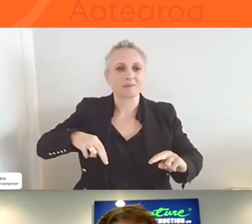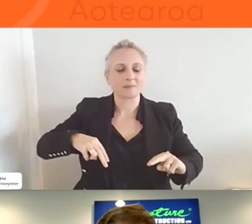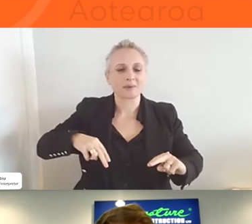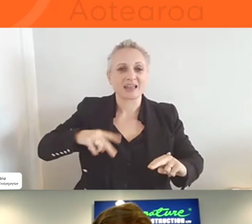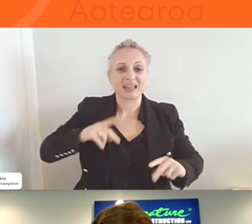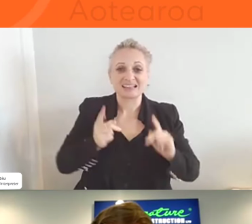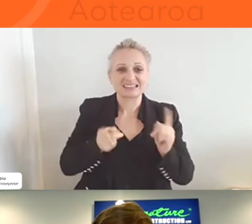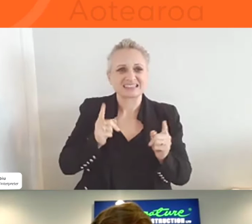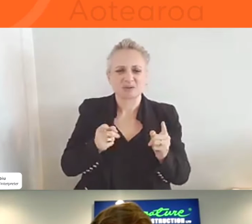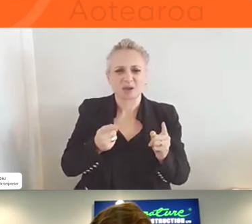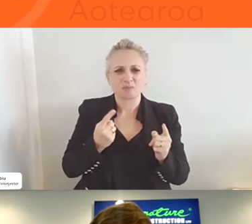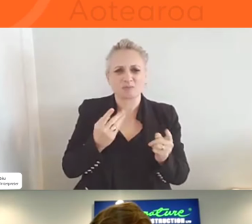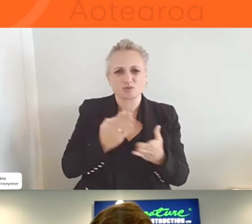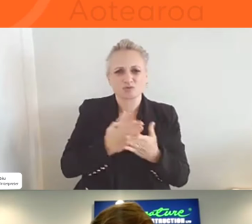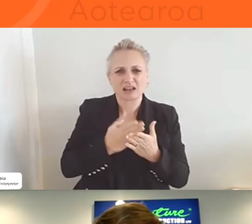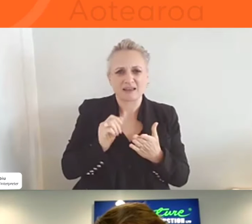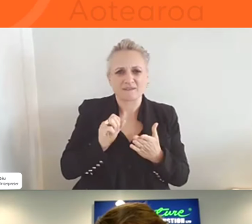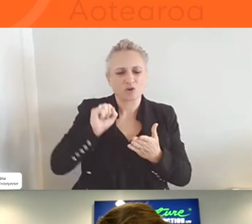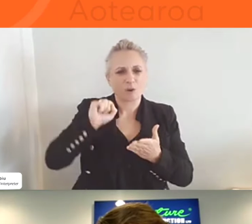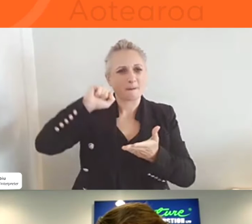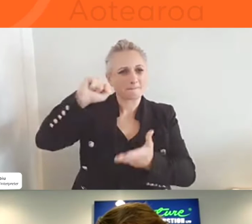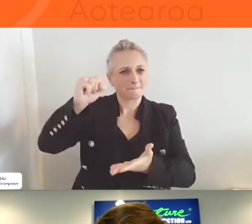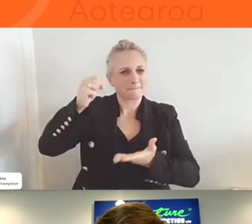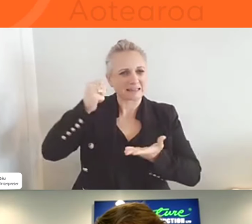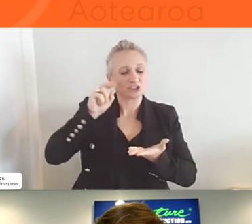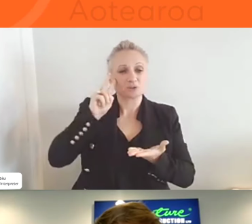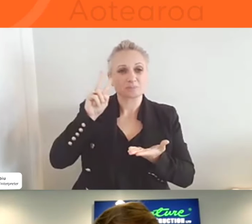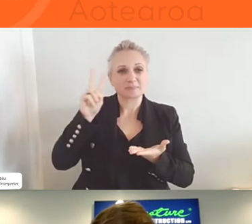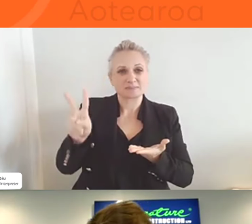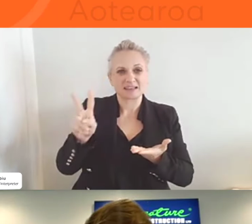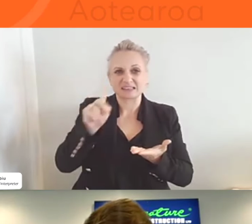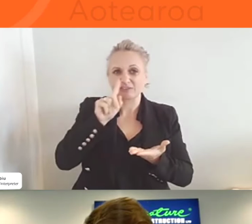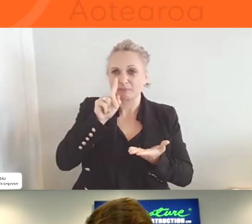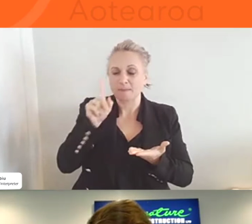it's the last thing that gets offered. When it comes down to the doers,